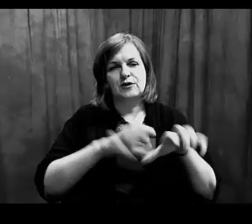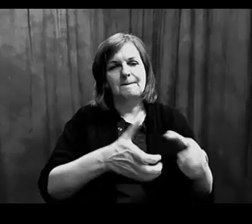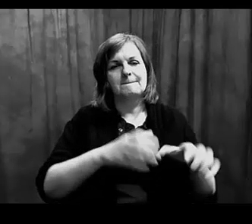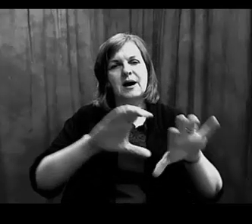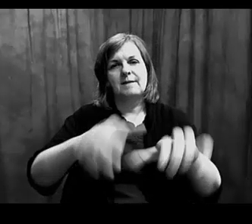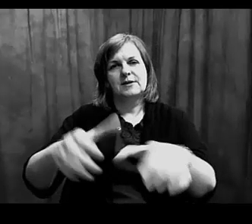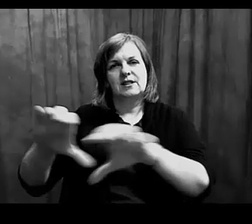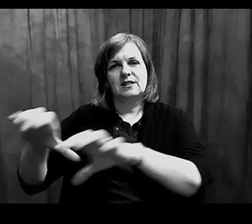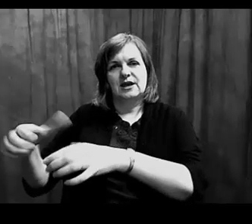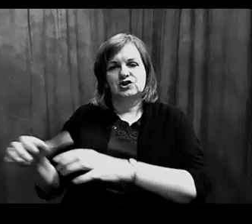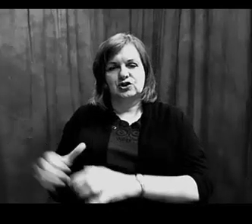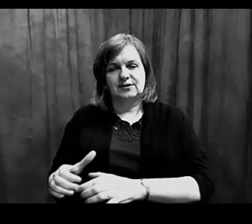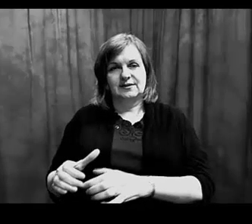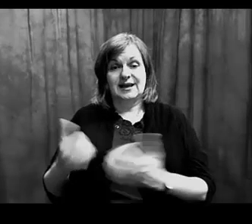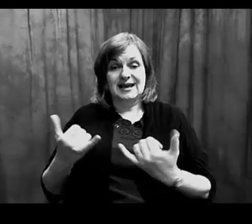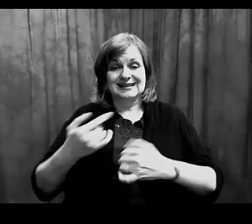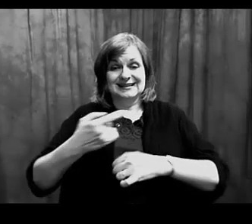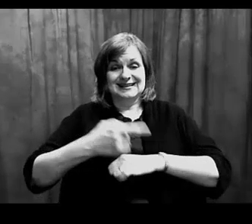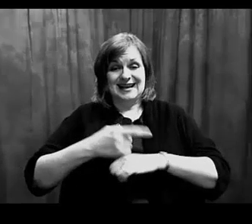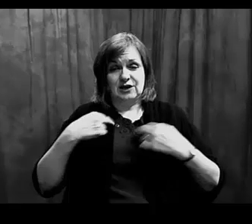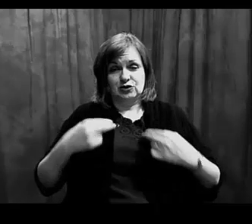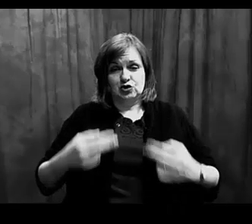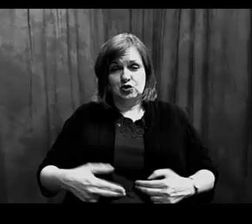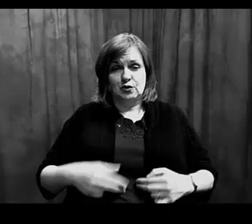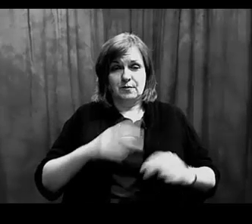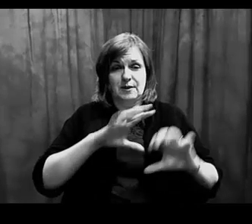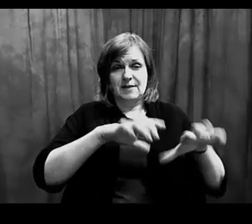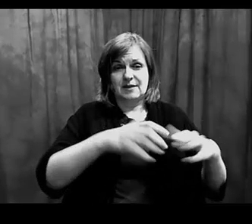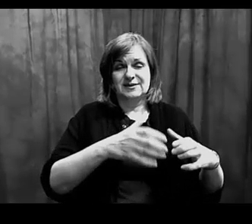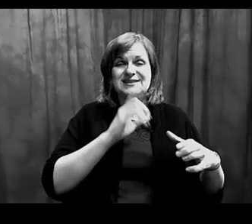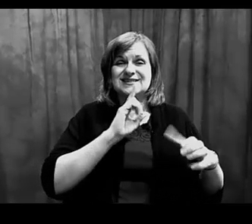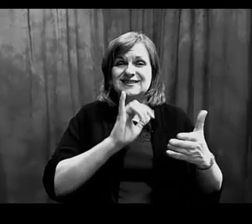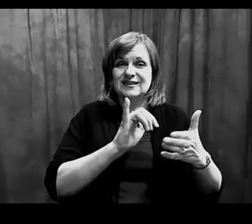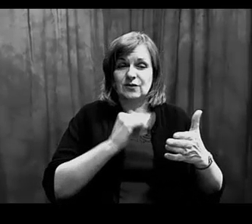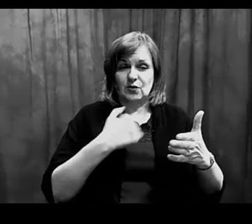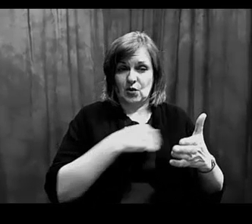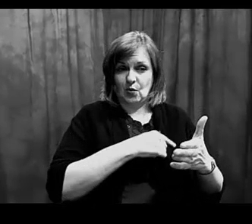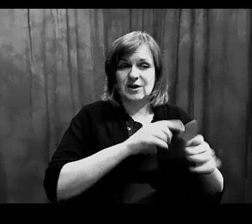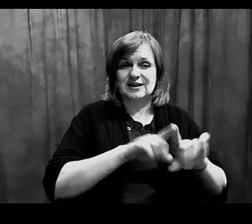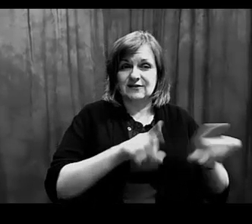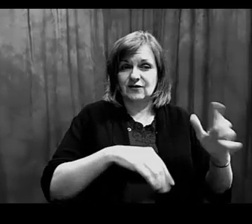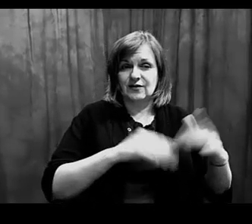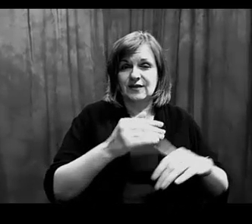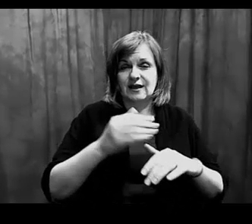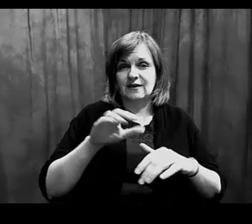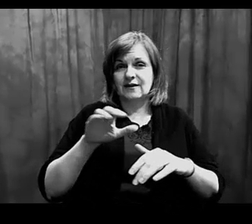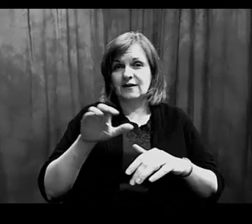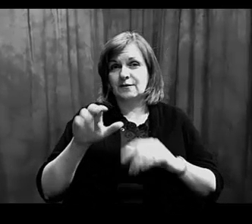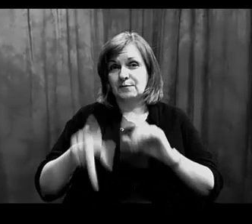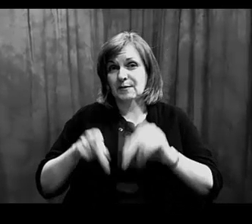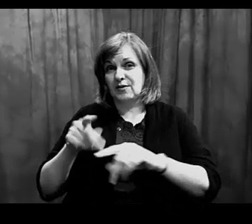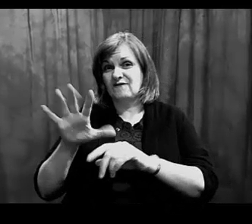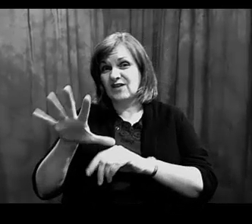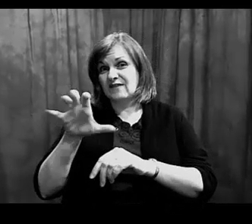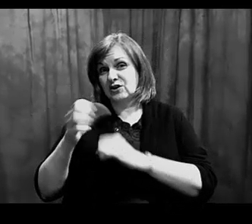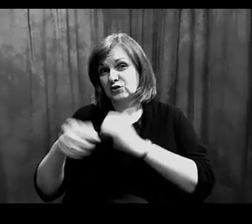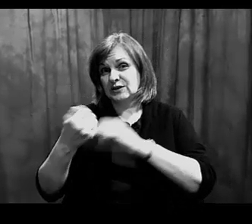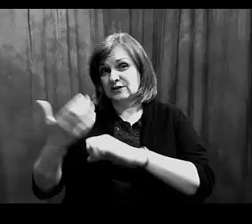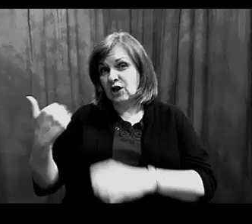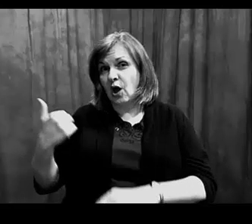Are we different today as a human population than we were 500 years ago?? you betcha!